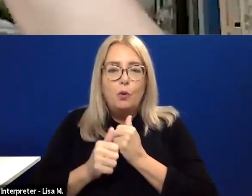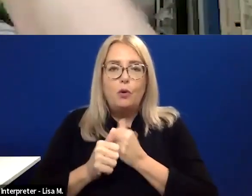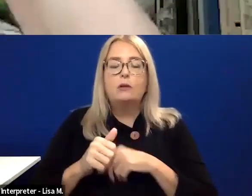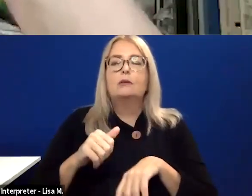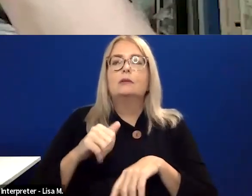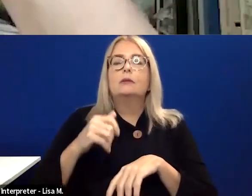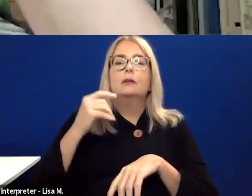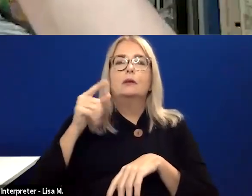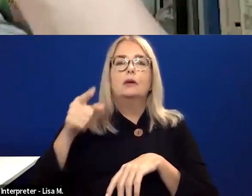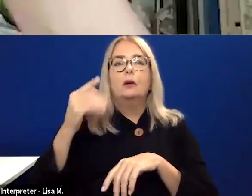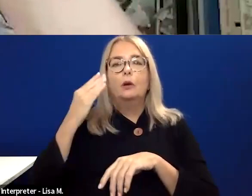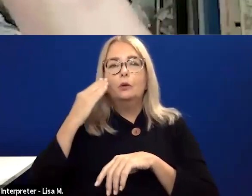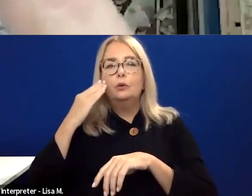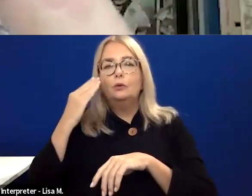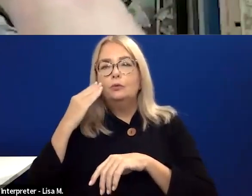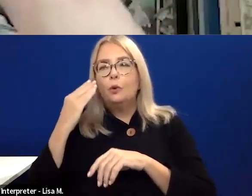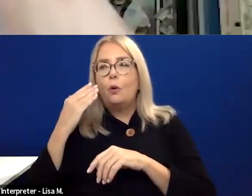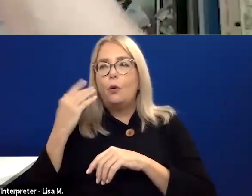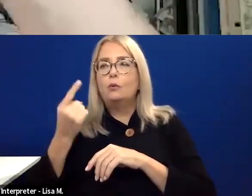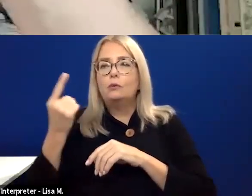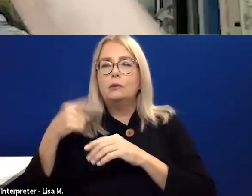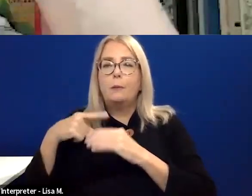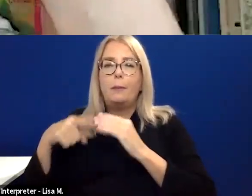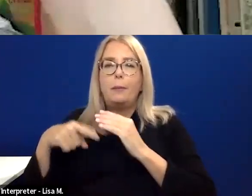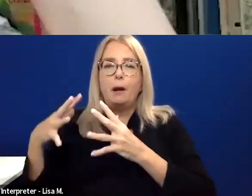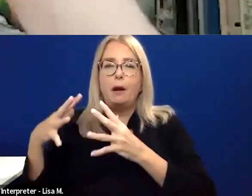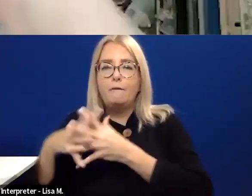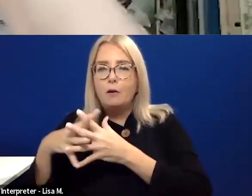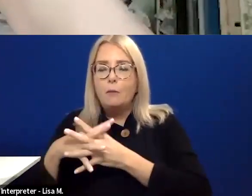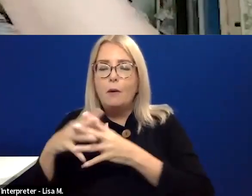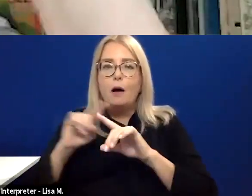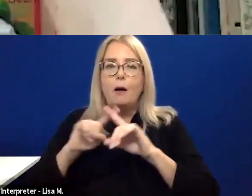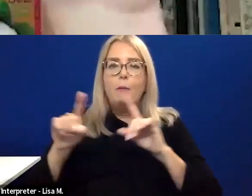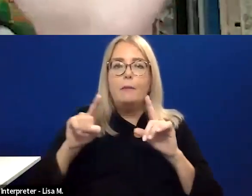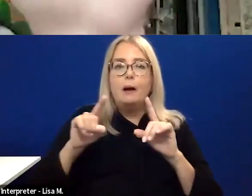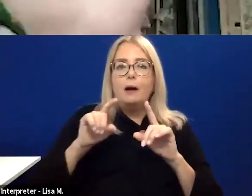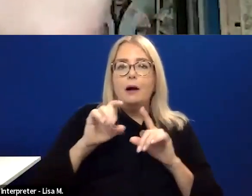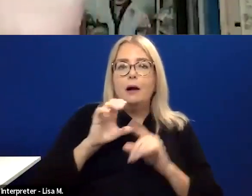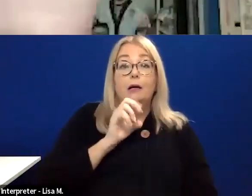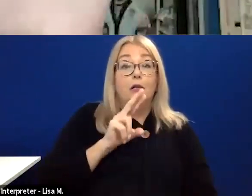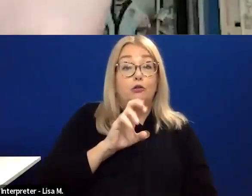know anything about Cricket you can take some of your background knowledge in one sport or baseball